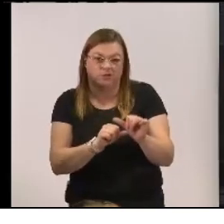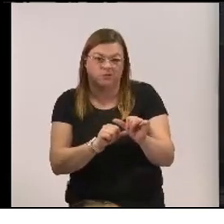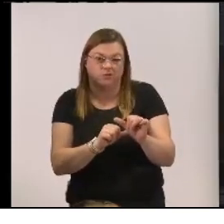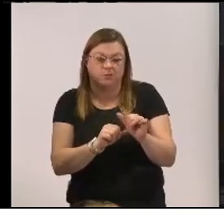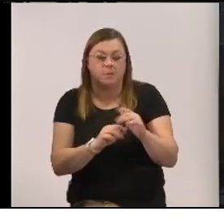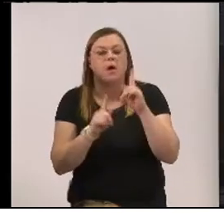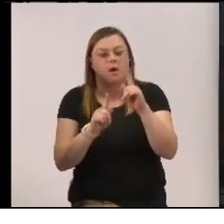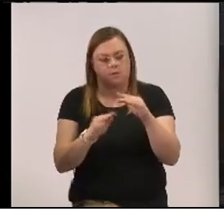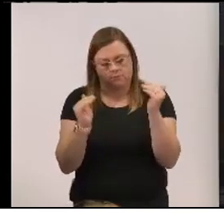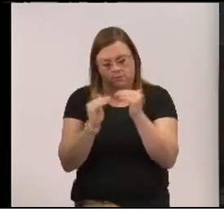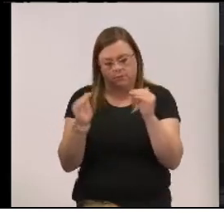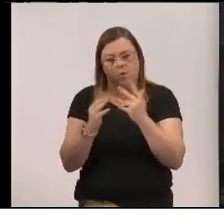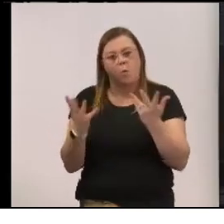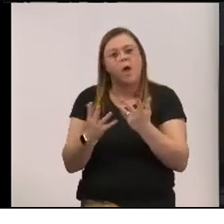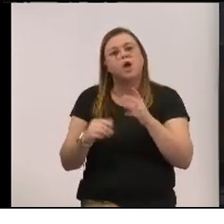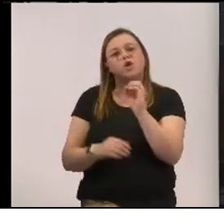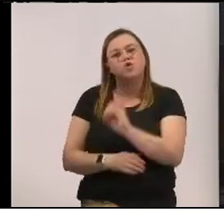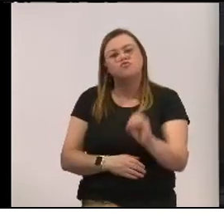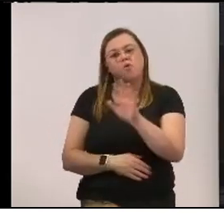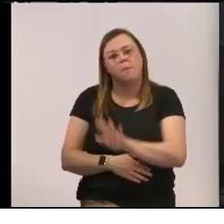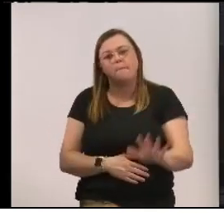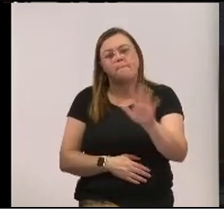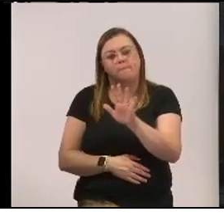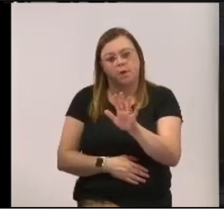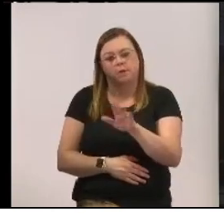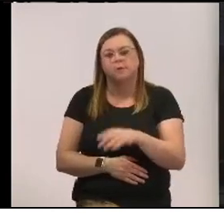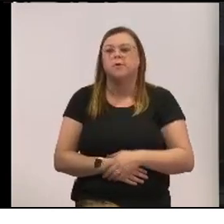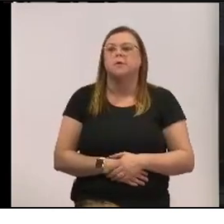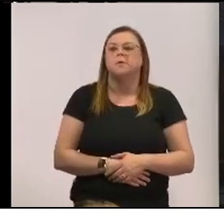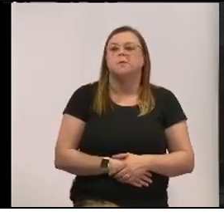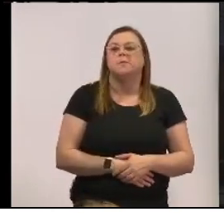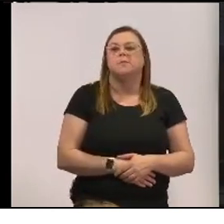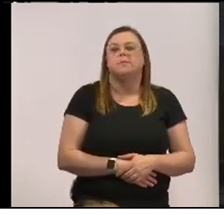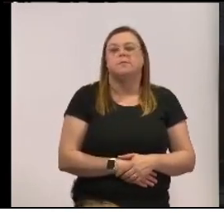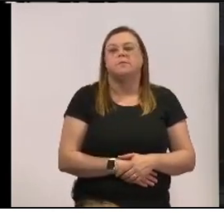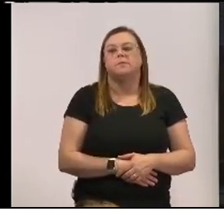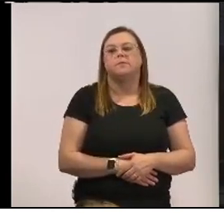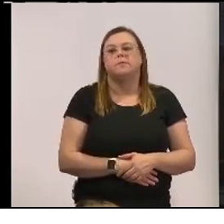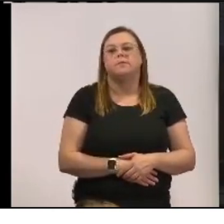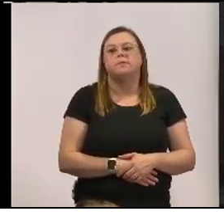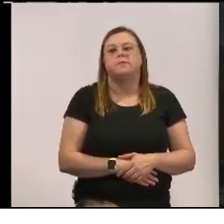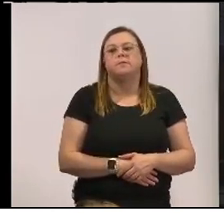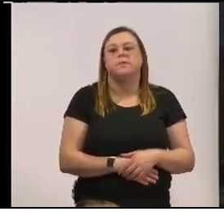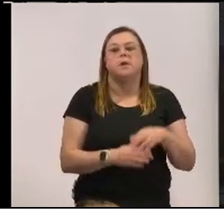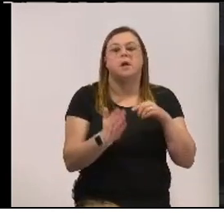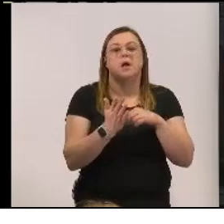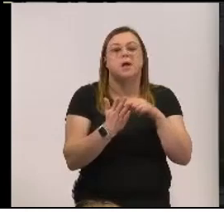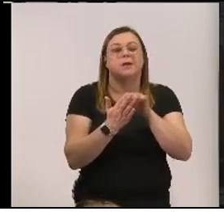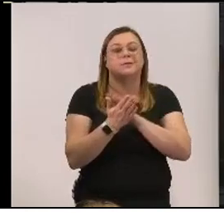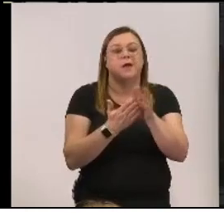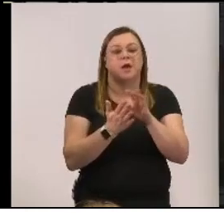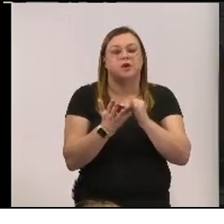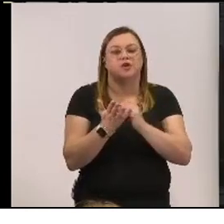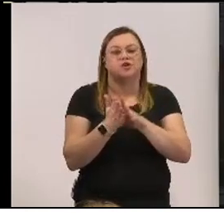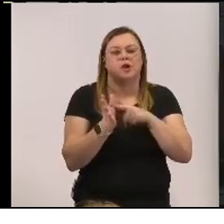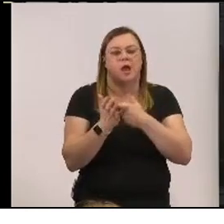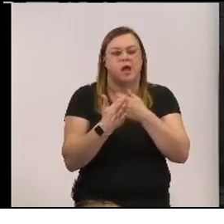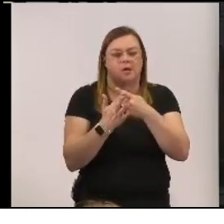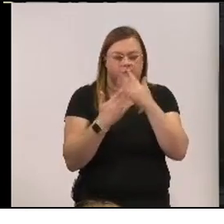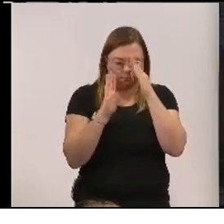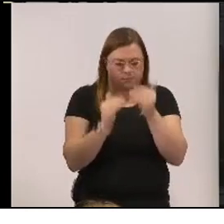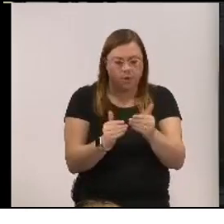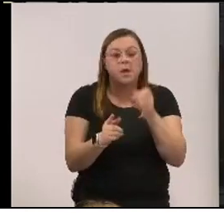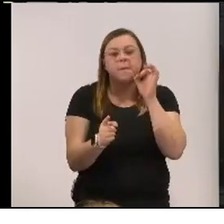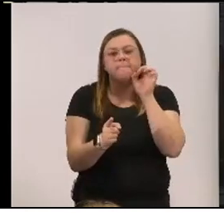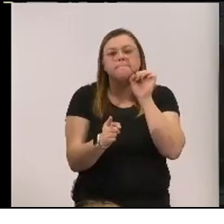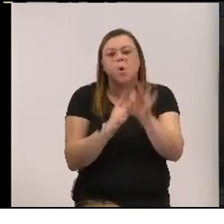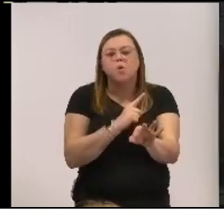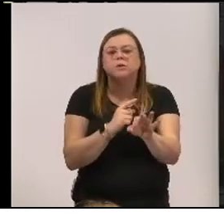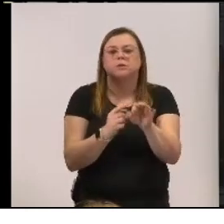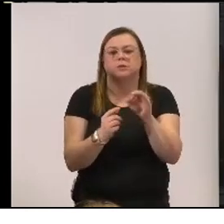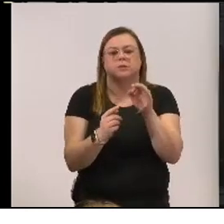Europe. Tech share focuses mainly on digital accessibility, but the European Accessibility